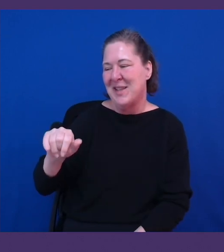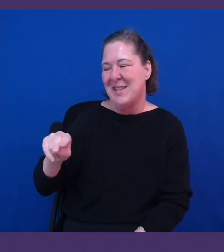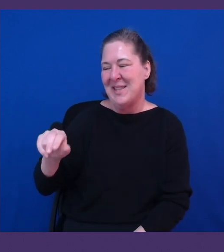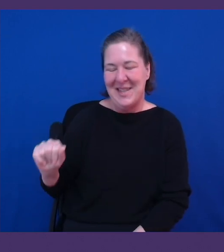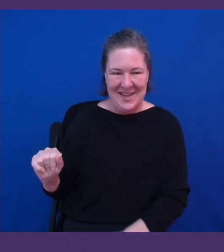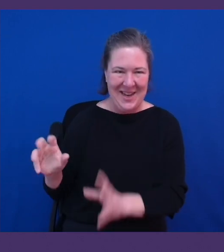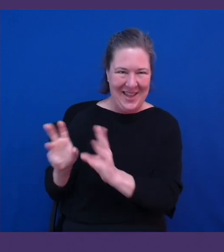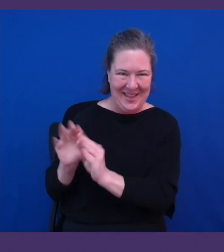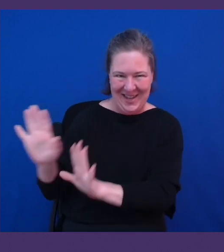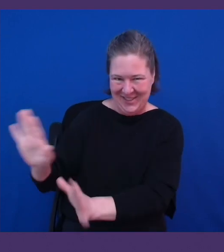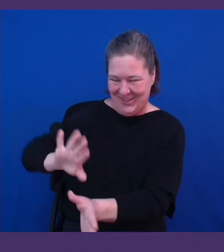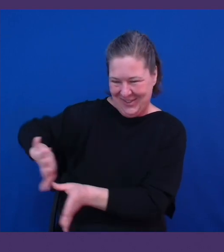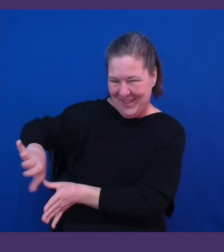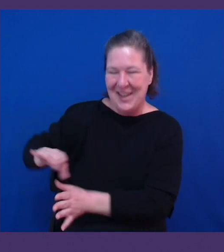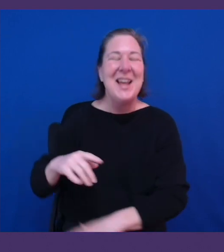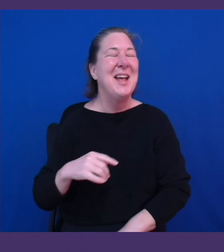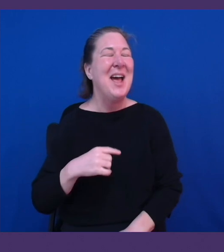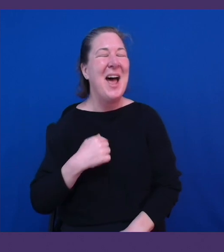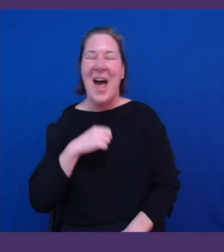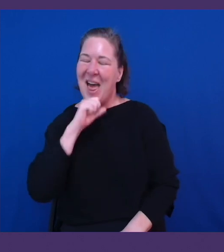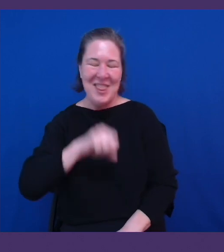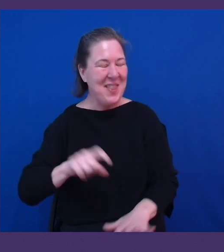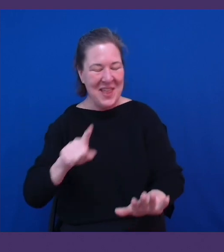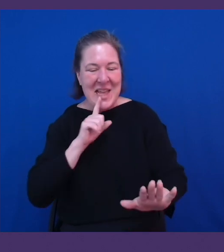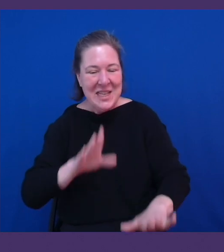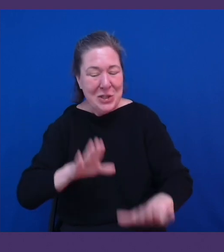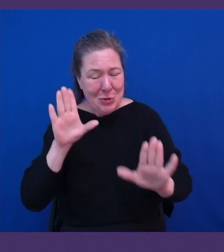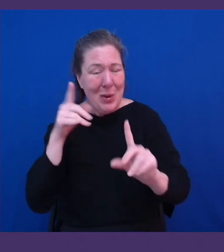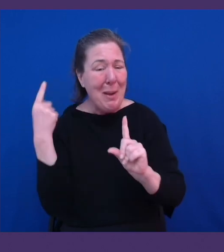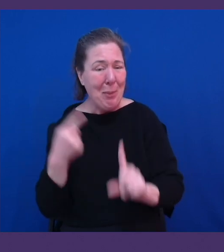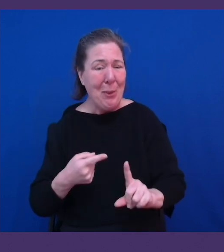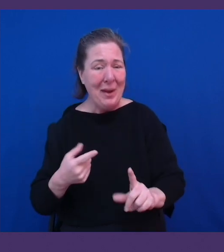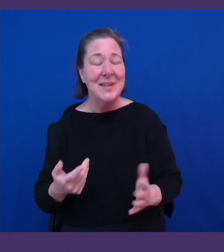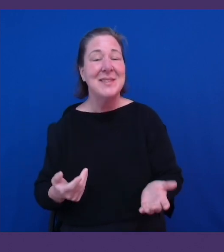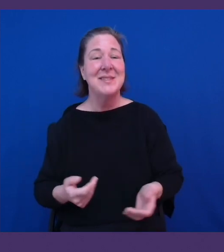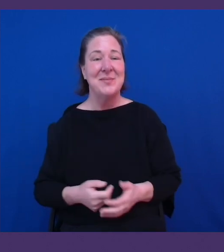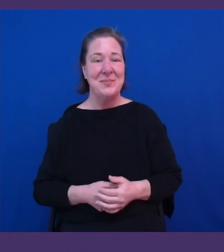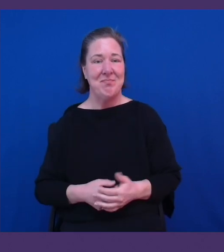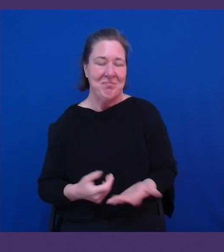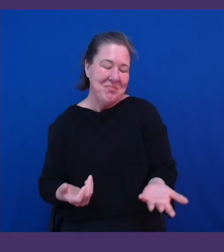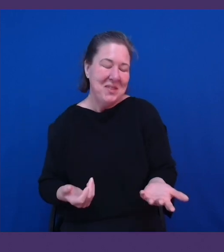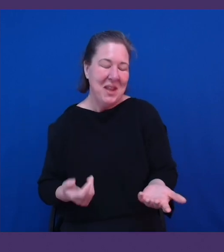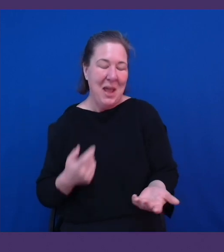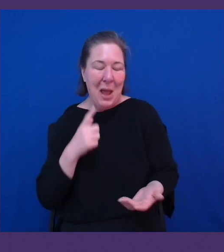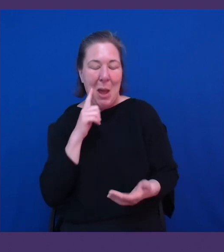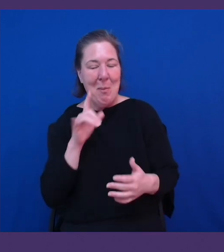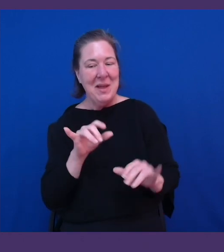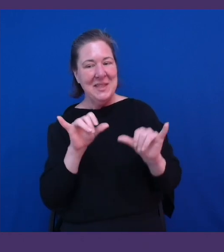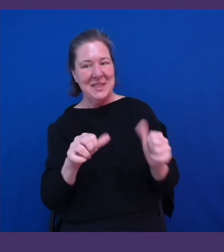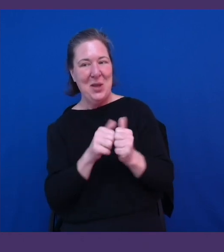So, no, I love it. It's such a great point. And I'm going to stick with you for a second, Susanna.